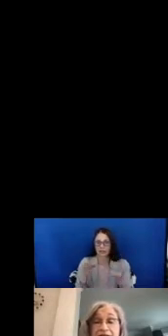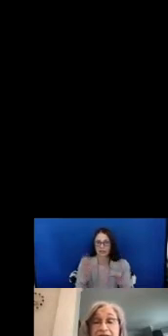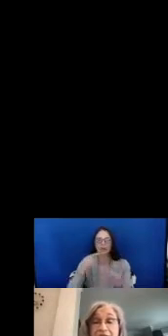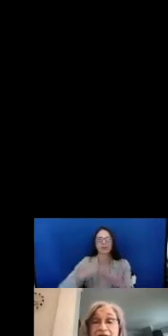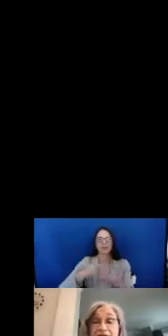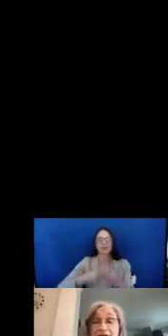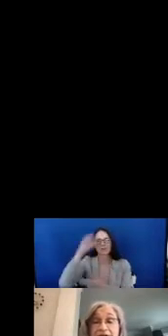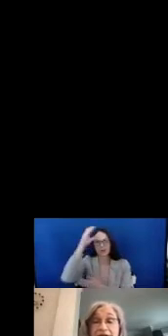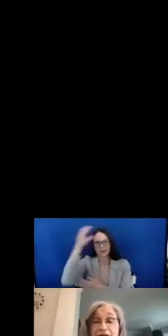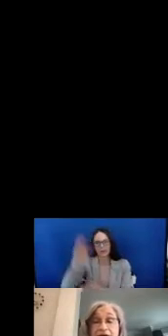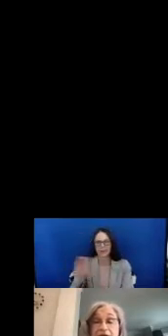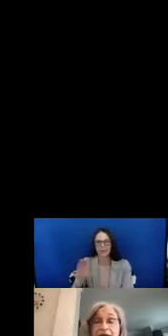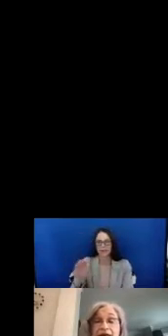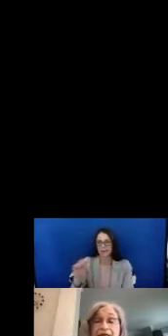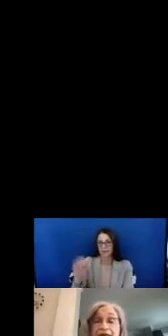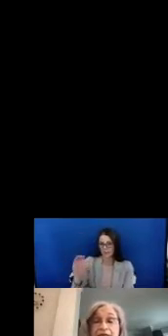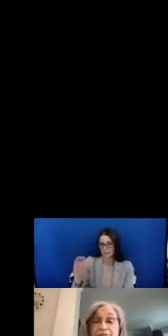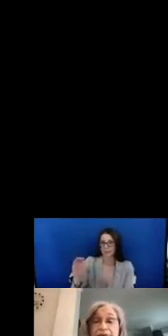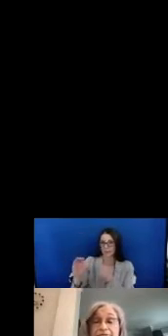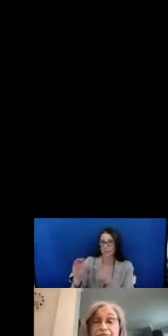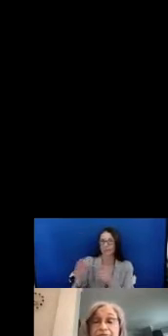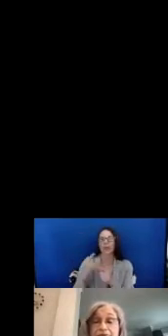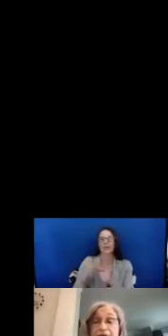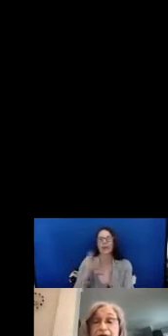standards of care. 15:53:24 And then I'll briefly review how